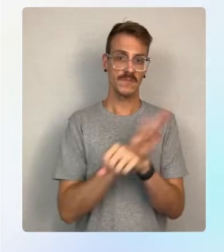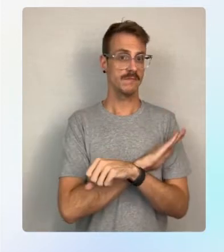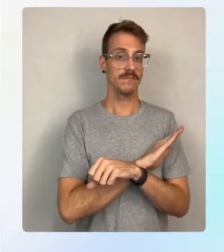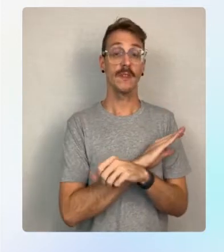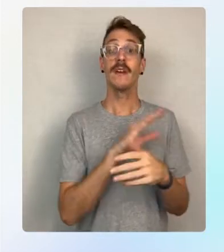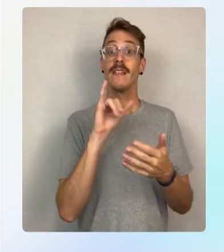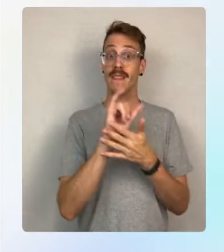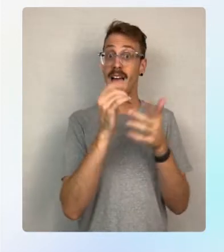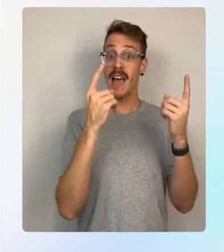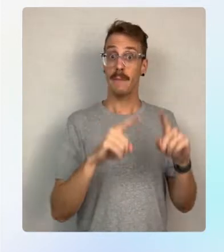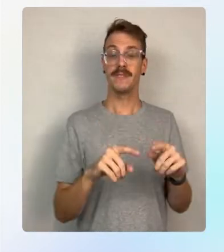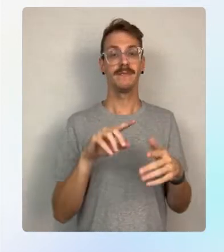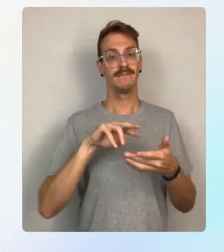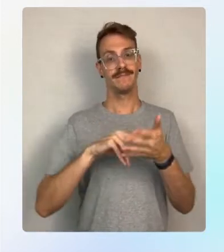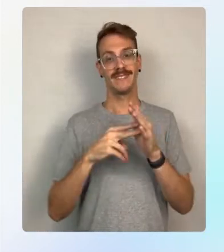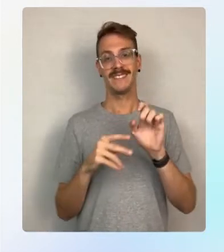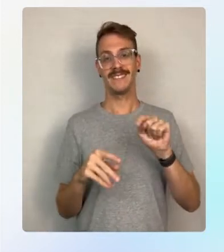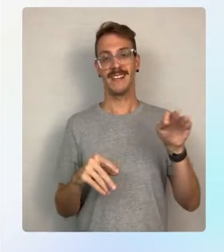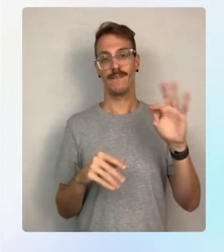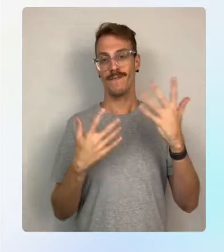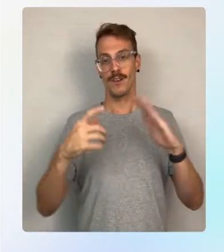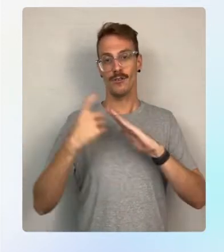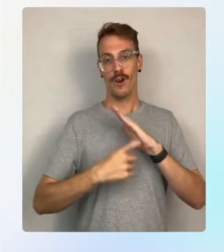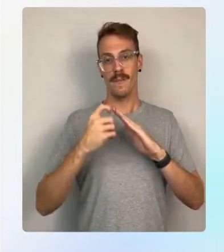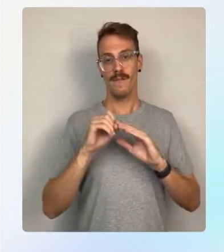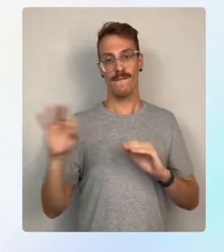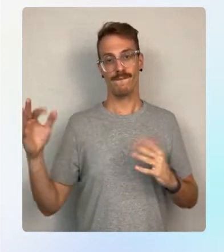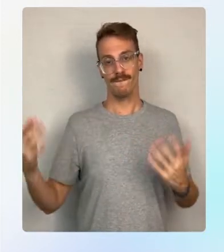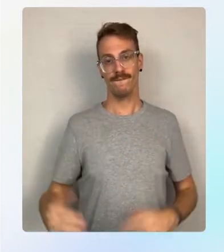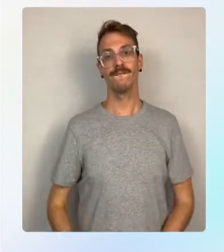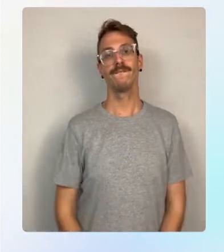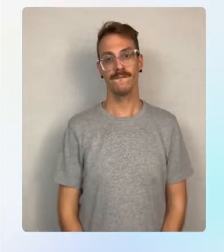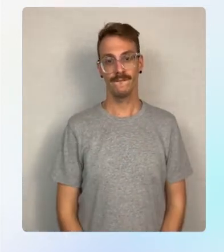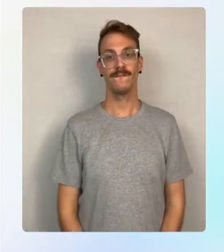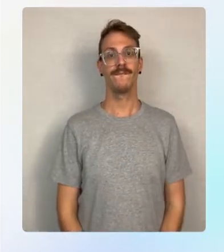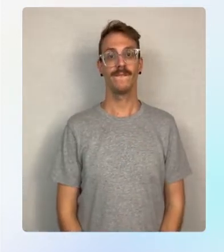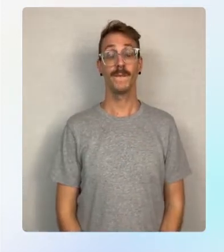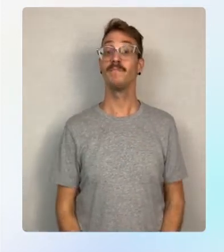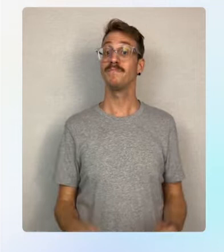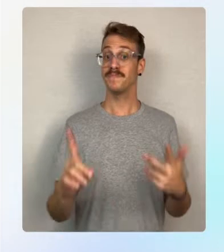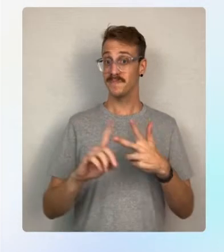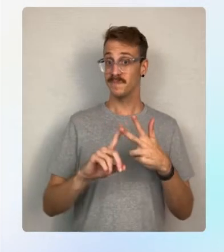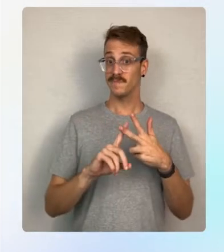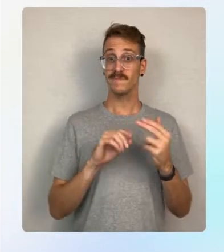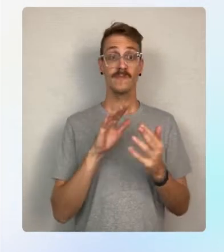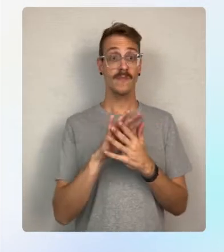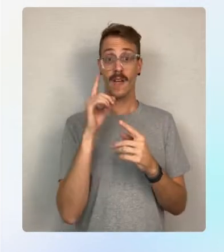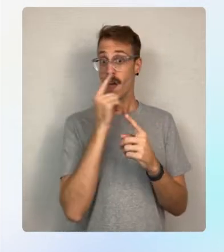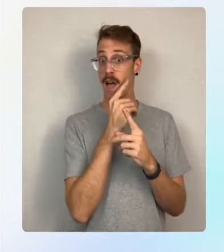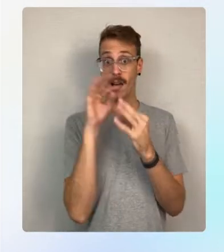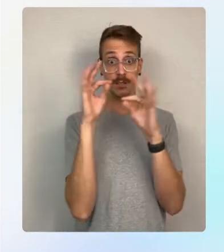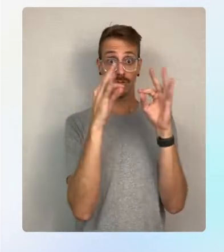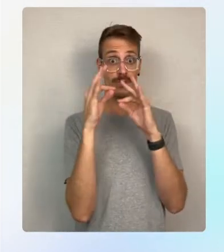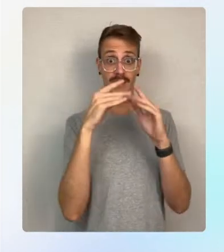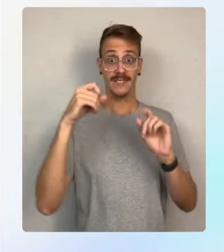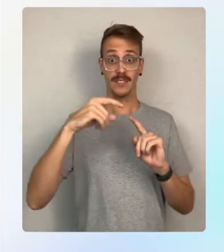In that case, ETFR will be disabled accordingly. And finally, since the eye tracking sensors